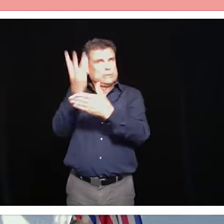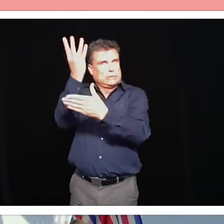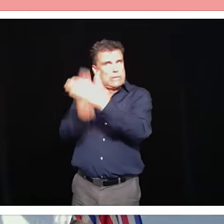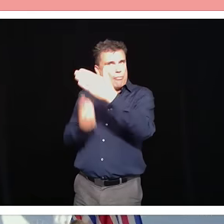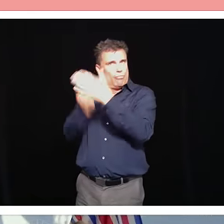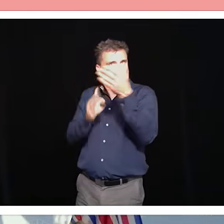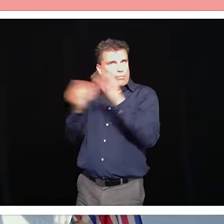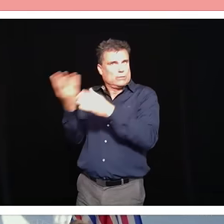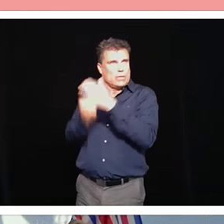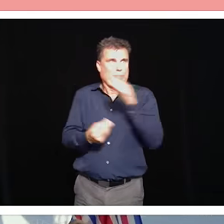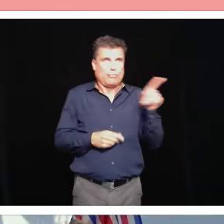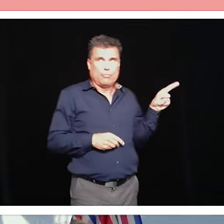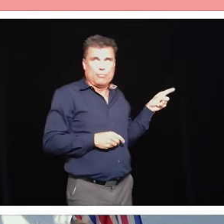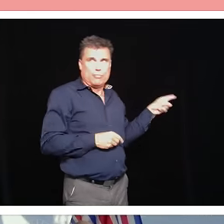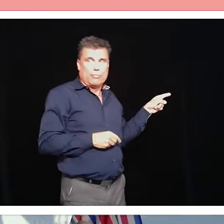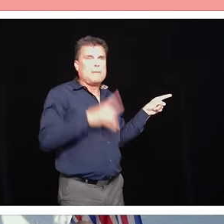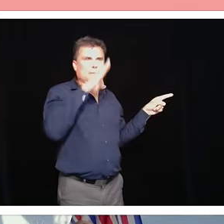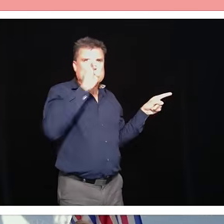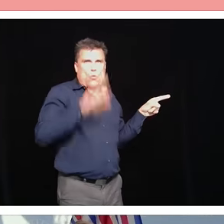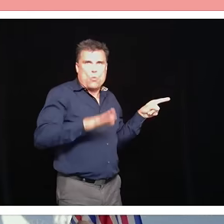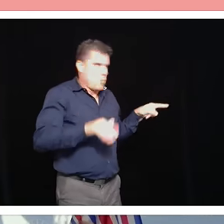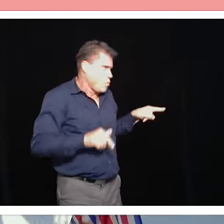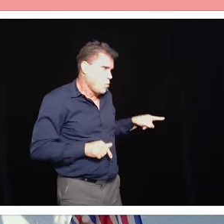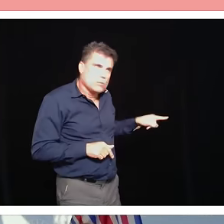here.